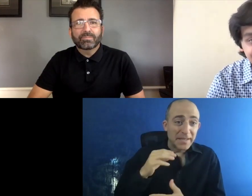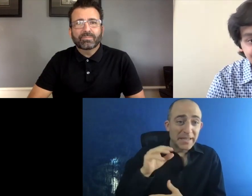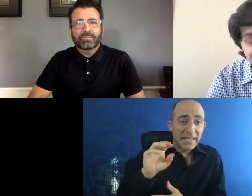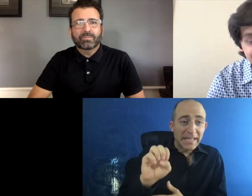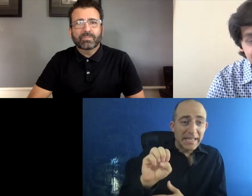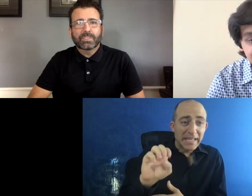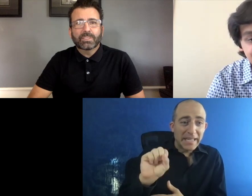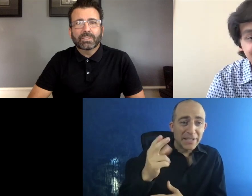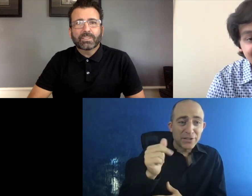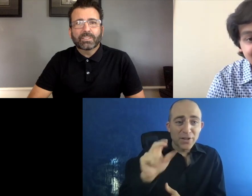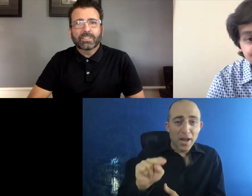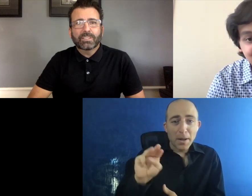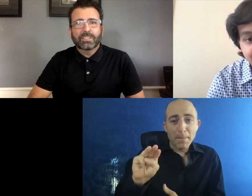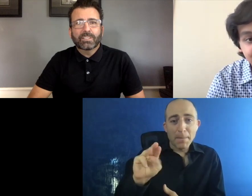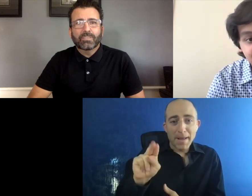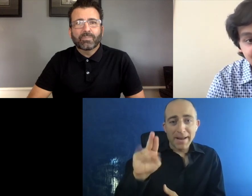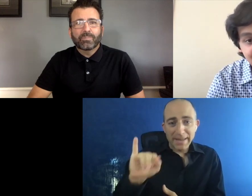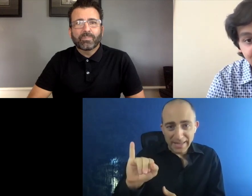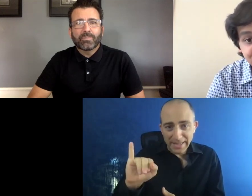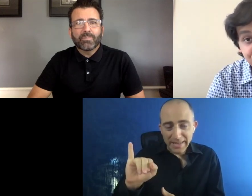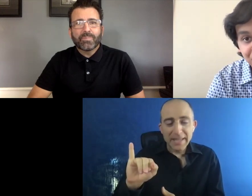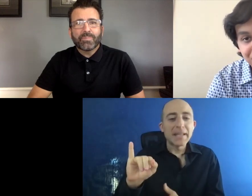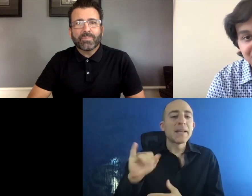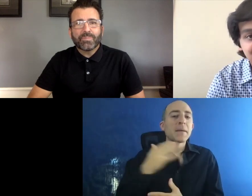FIRST! Be sure to like and subscribe to our channel so you don't miss